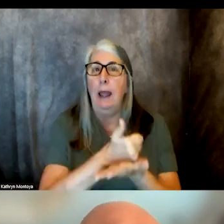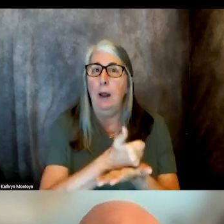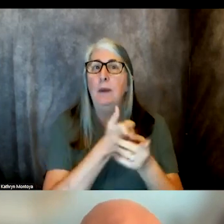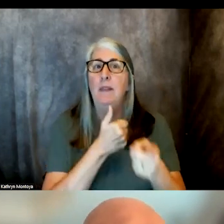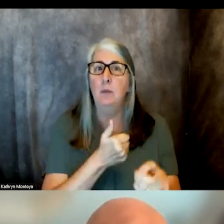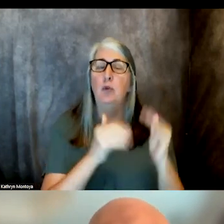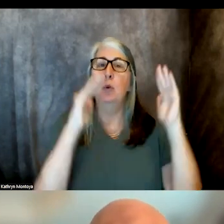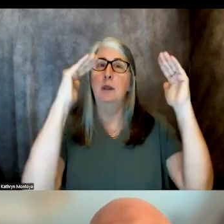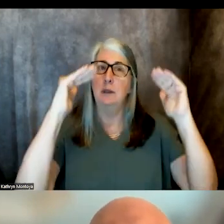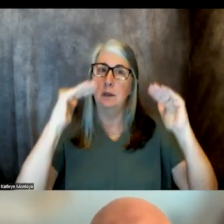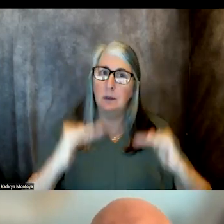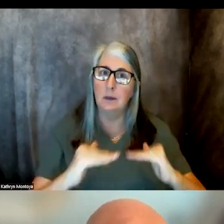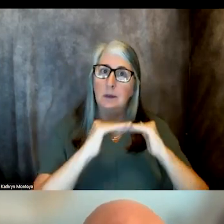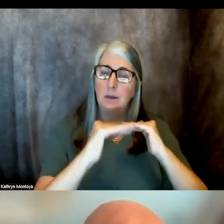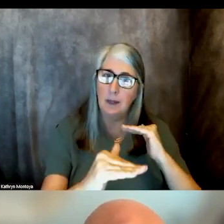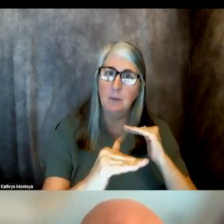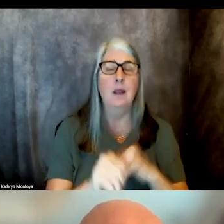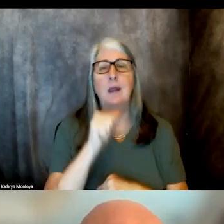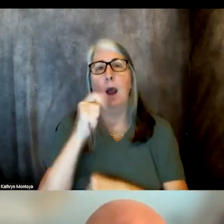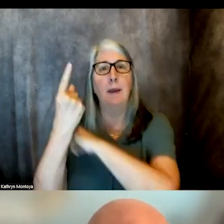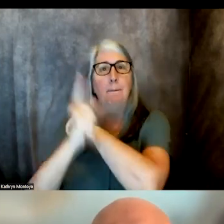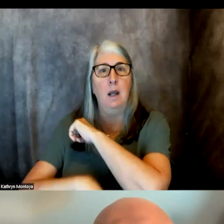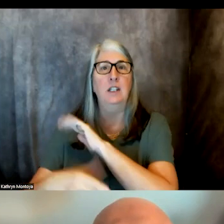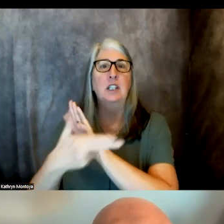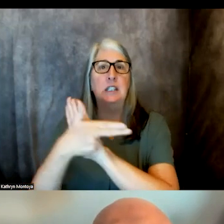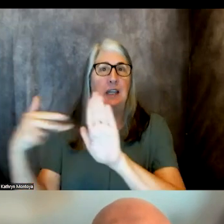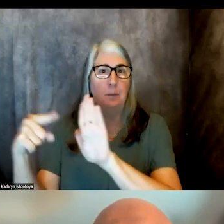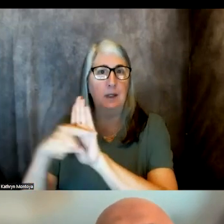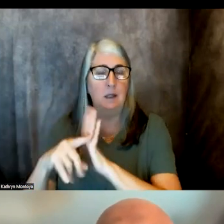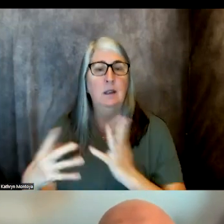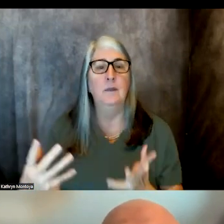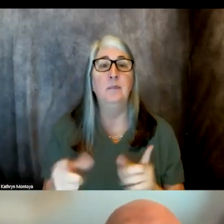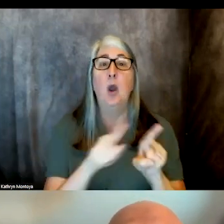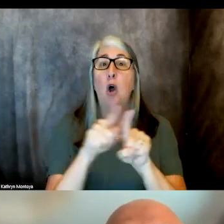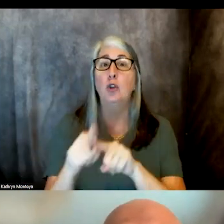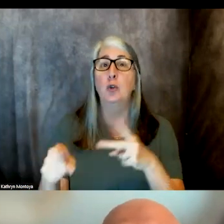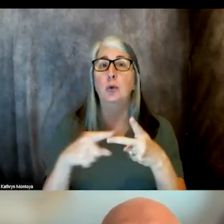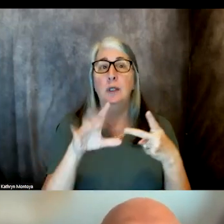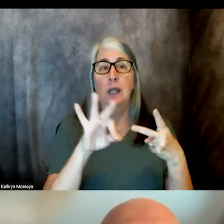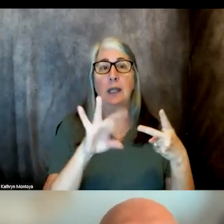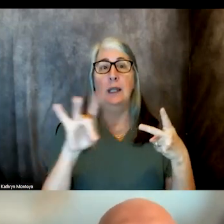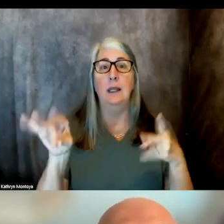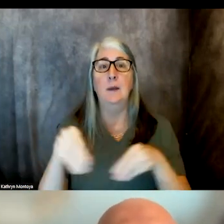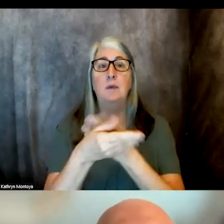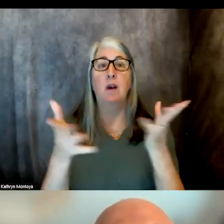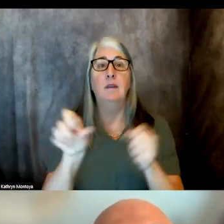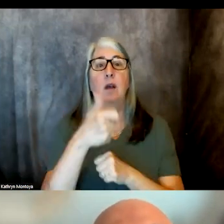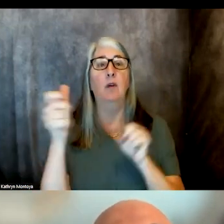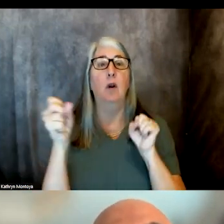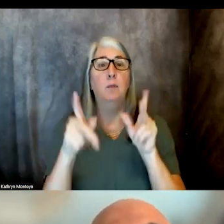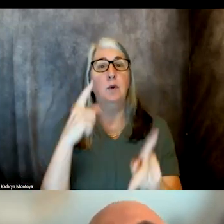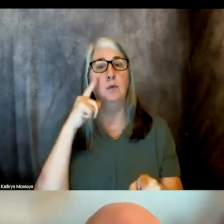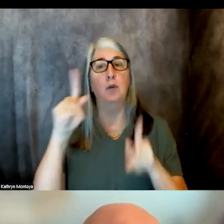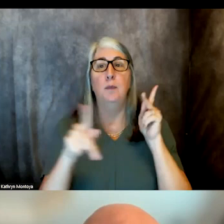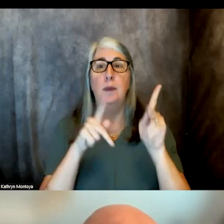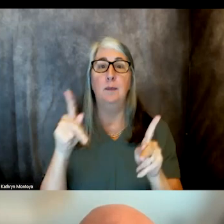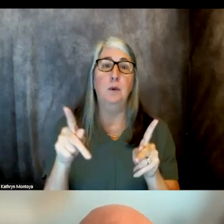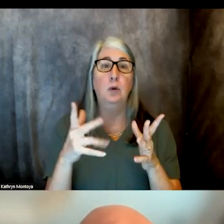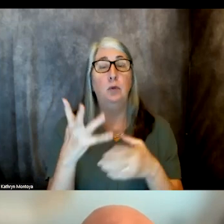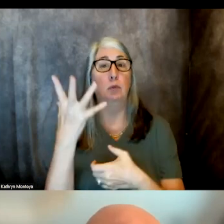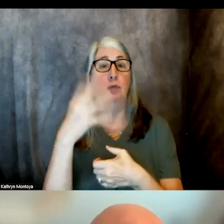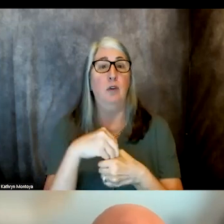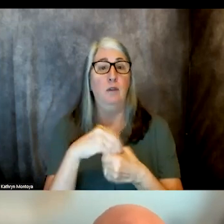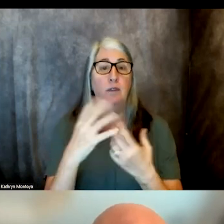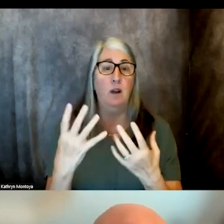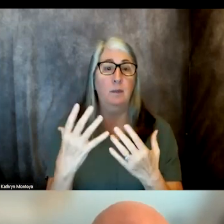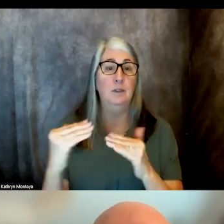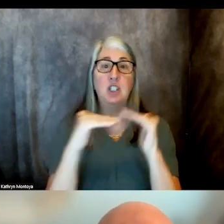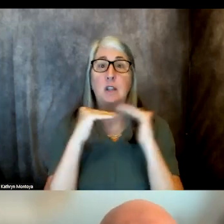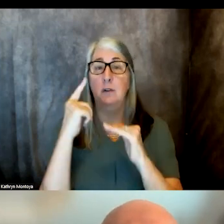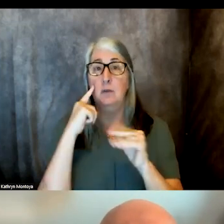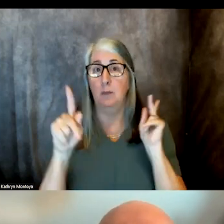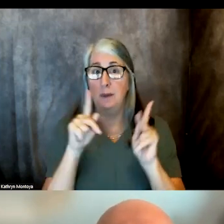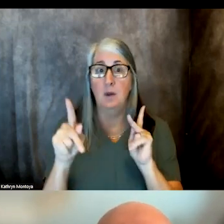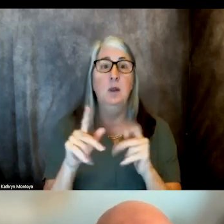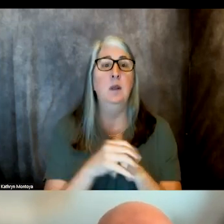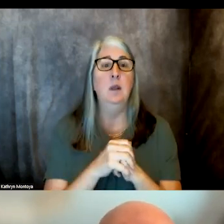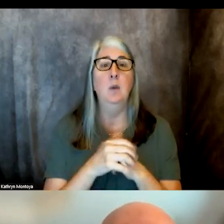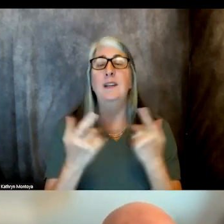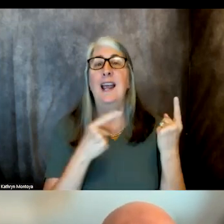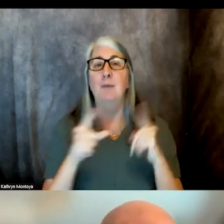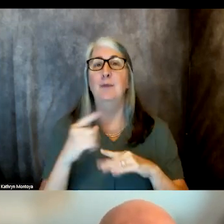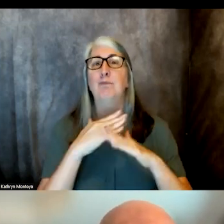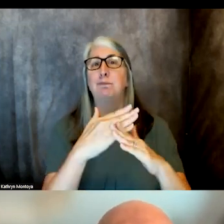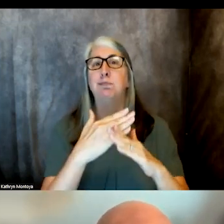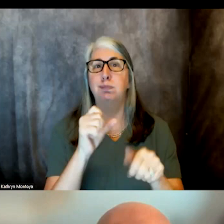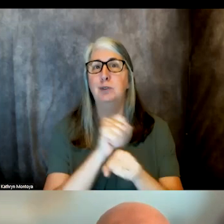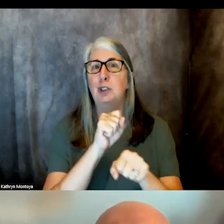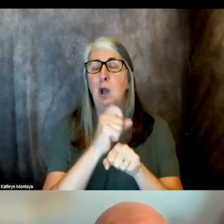RATHER THAN BEING STIGMAIZED. SECONDLY, THE 988 PROMISE REQUIRES